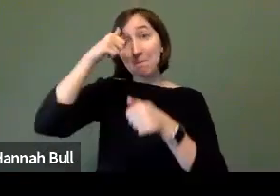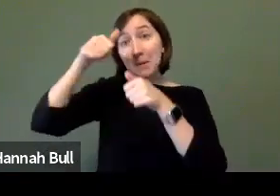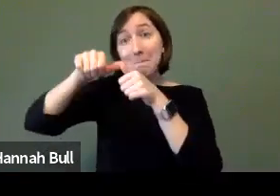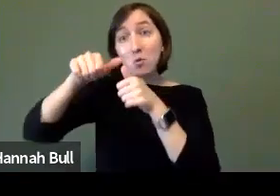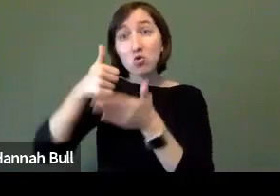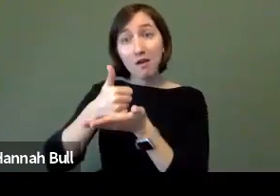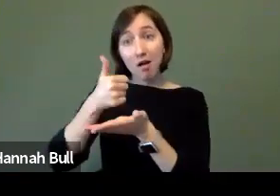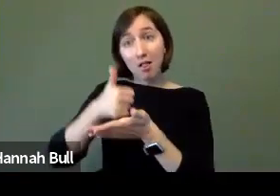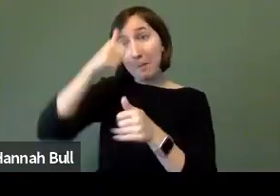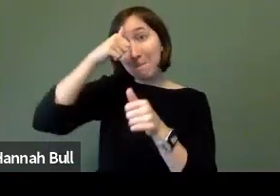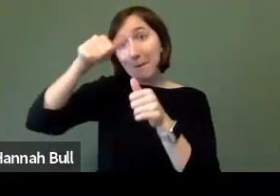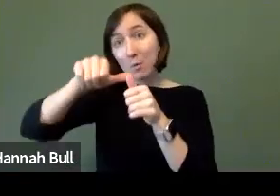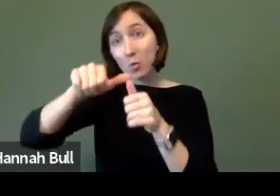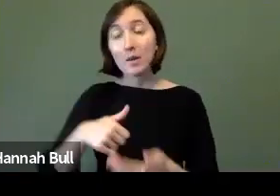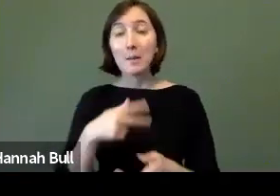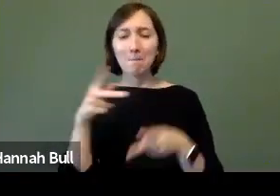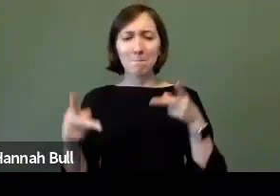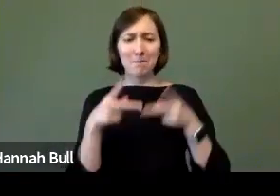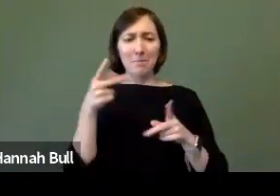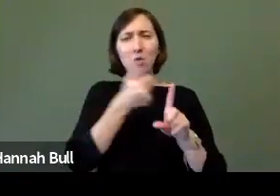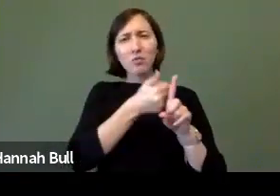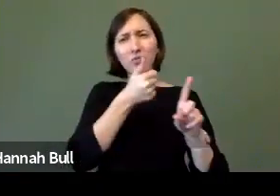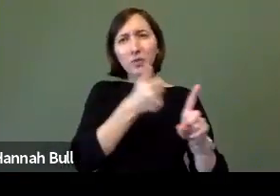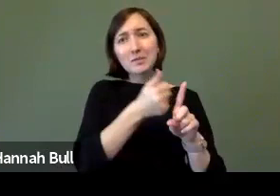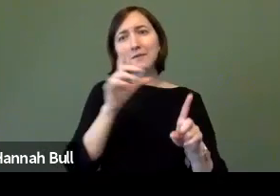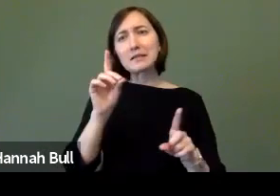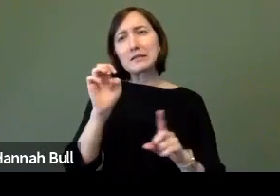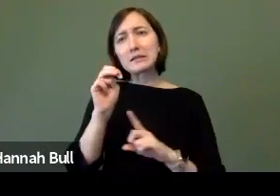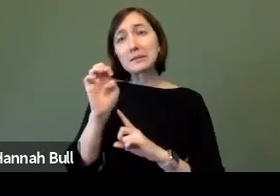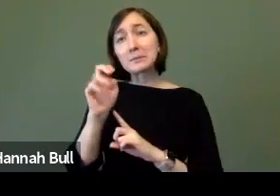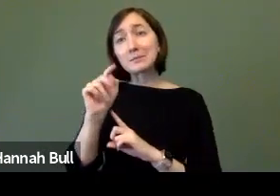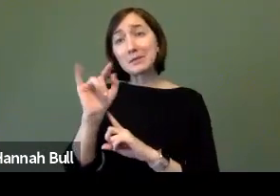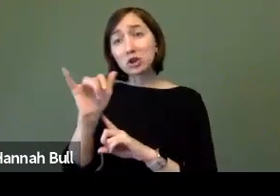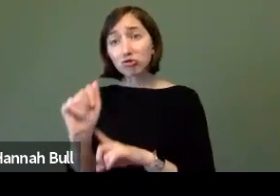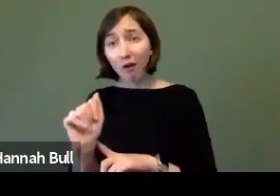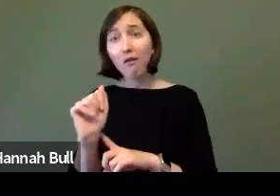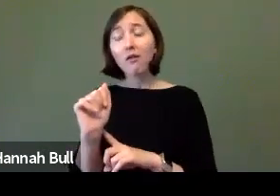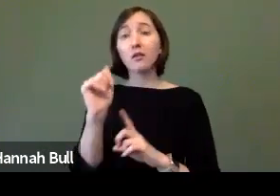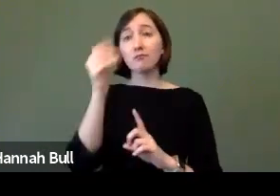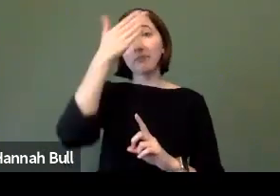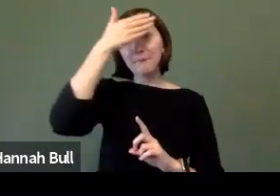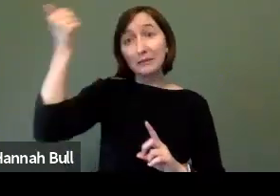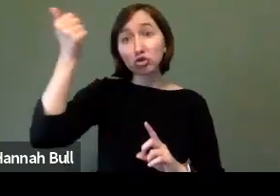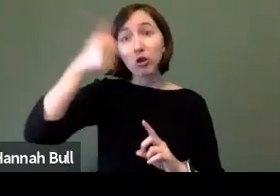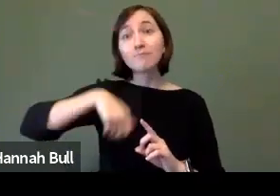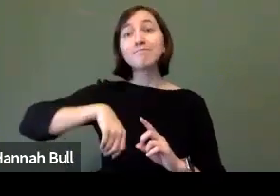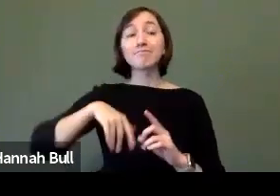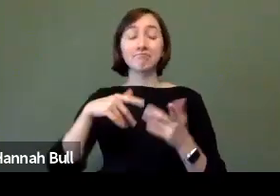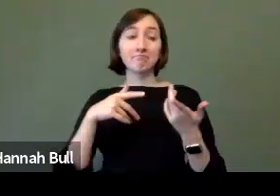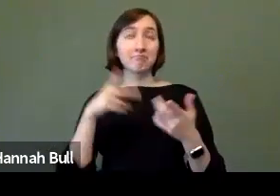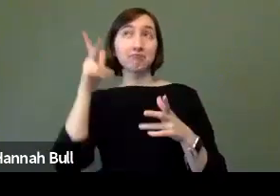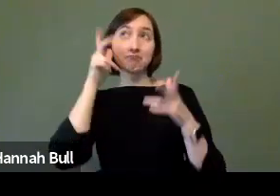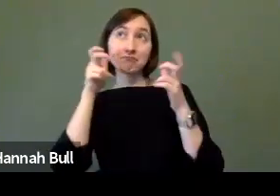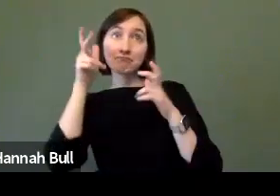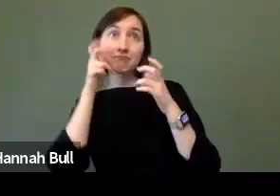People with dementia have been calmed by this.